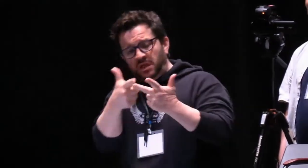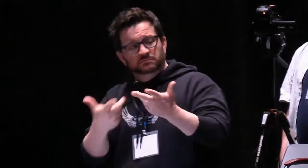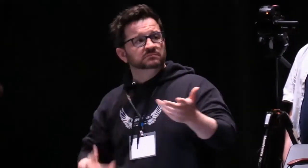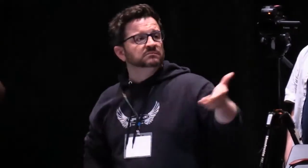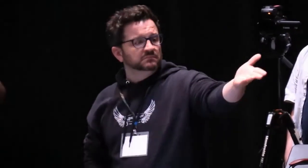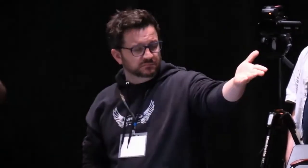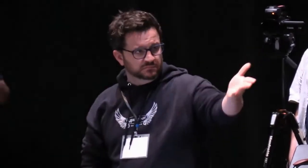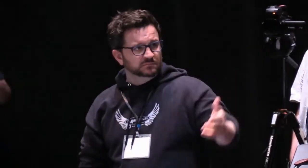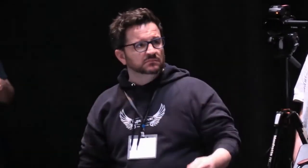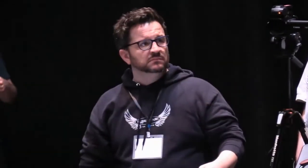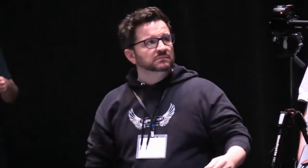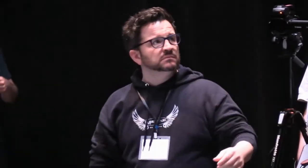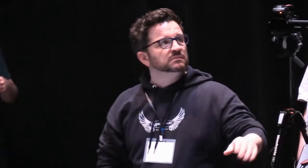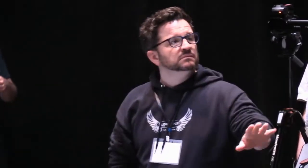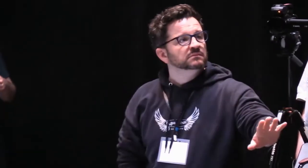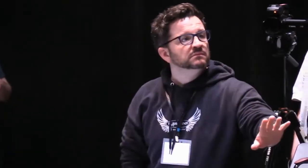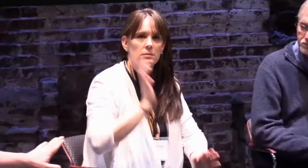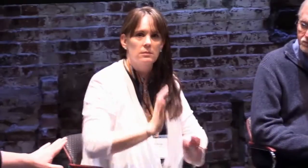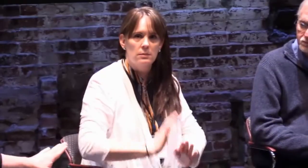[Additional Translator] So go ahead in no particular order.